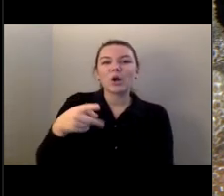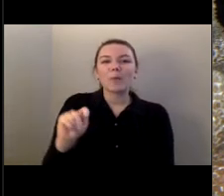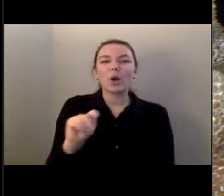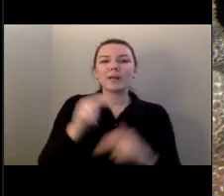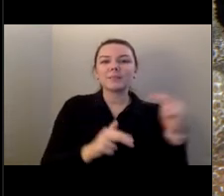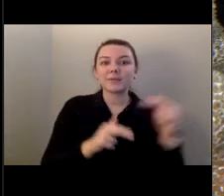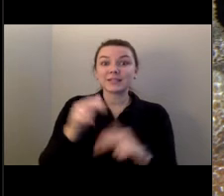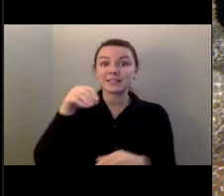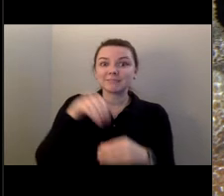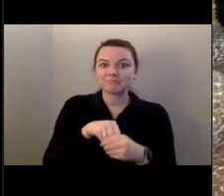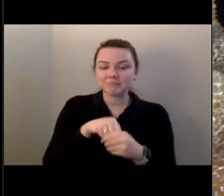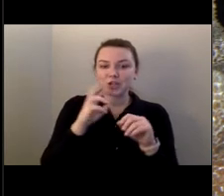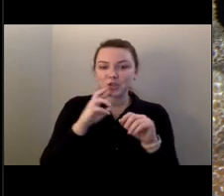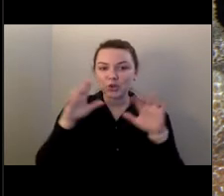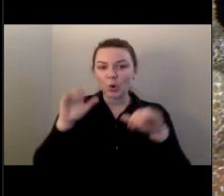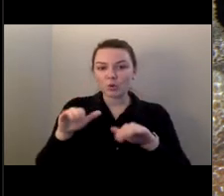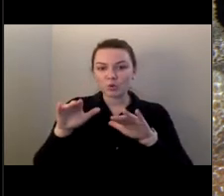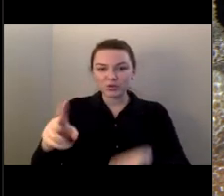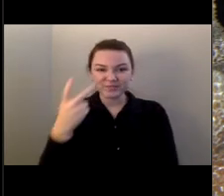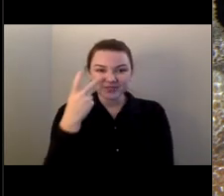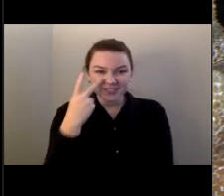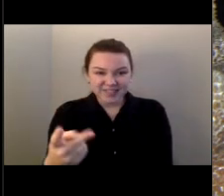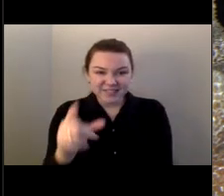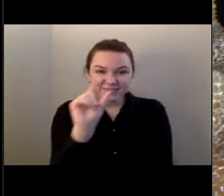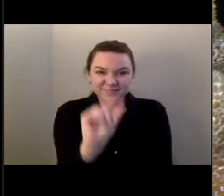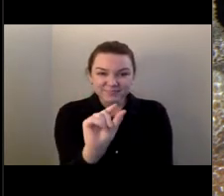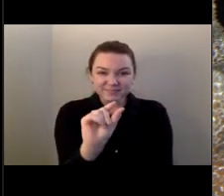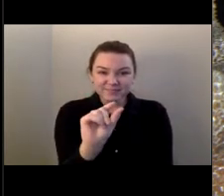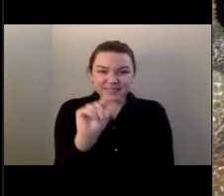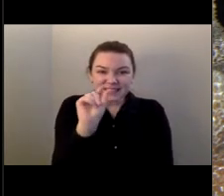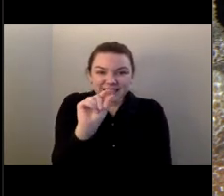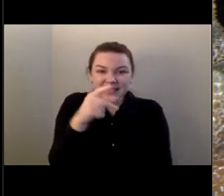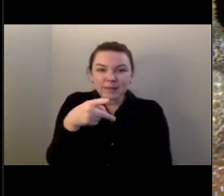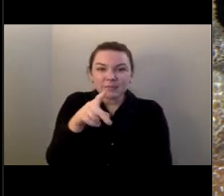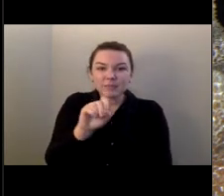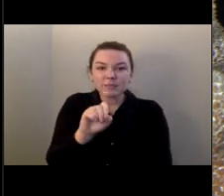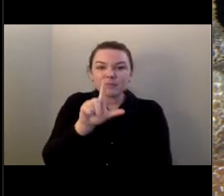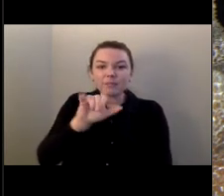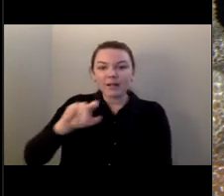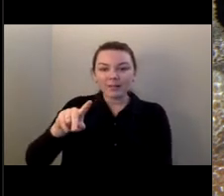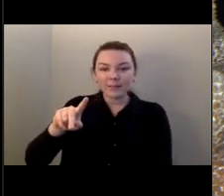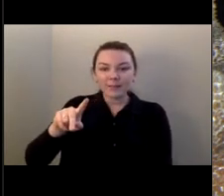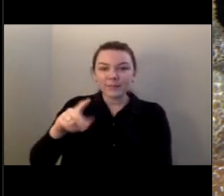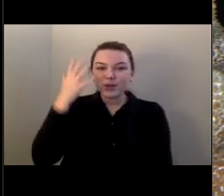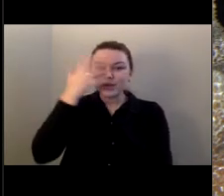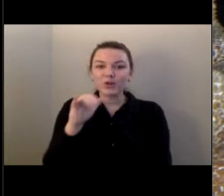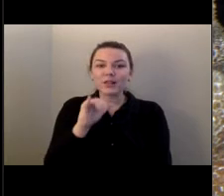you see all those little tiny coral polyps, they look like little flowers. They are so beautiful.